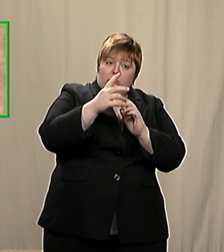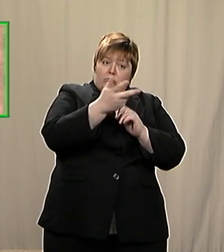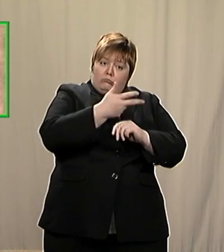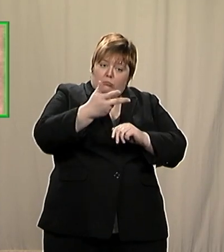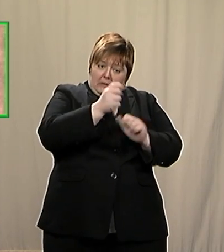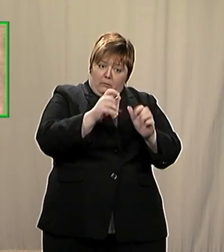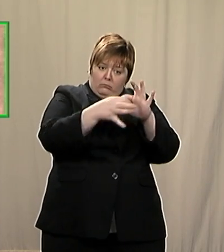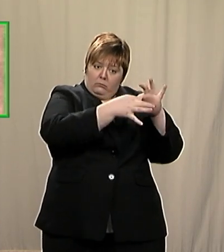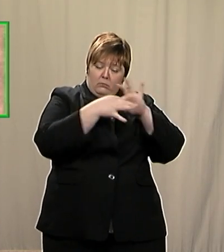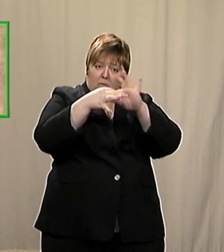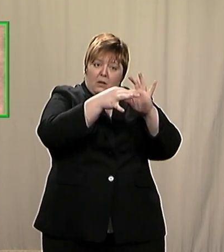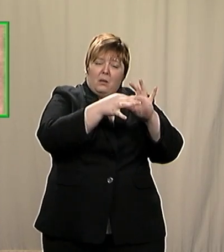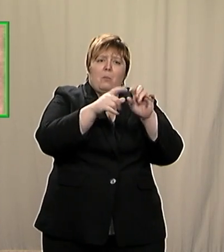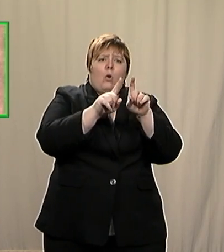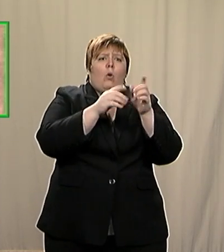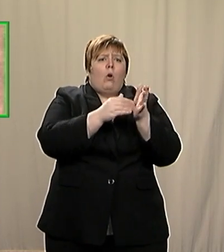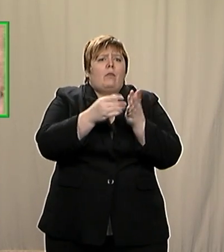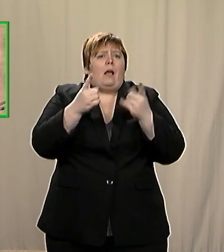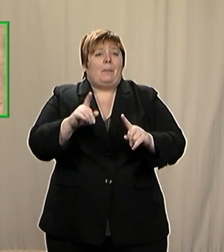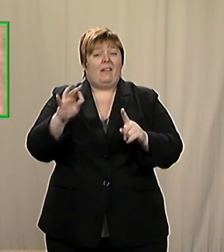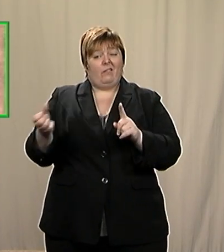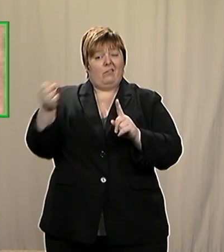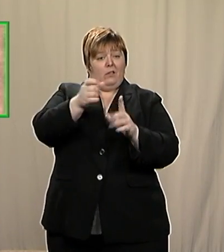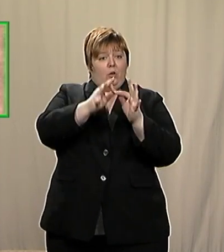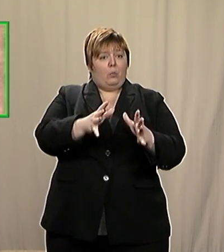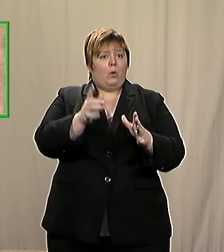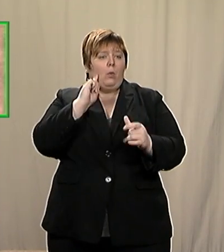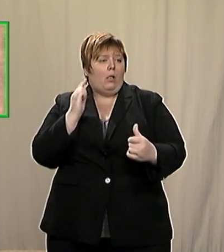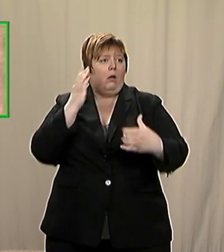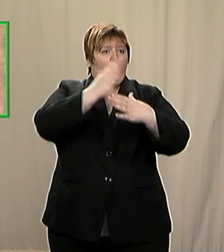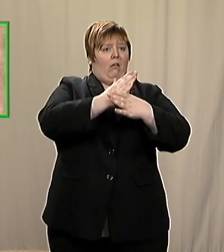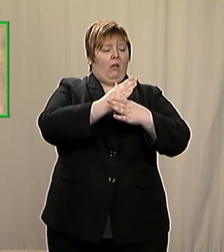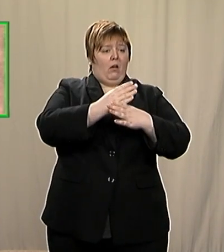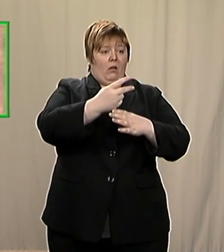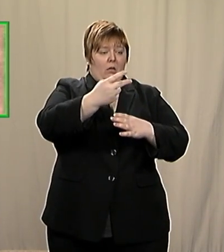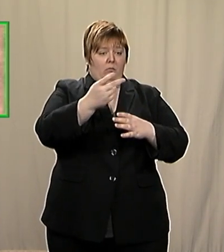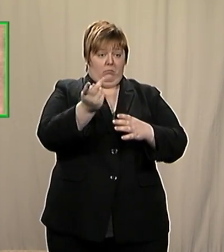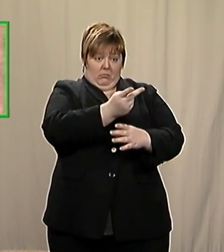literally gets in the way of the two participants. So instead of having interactions,